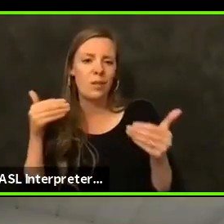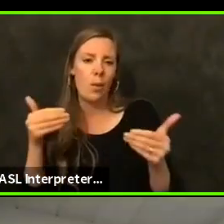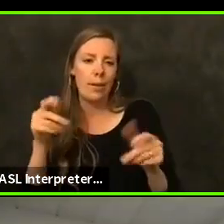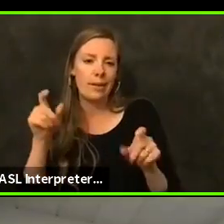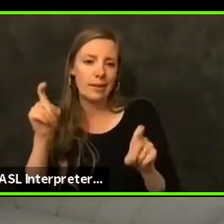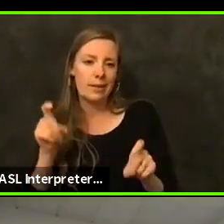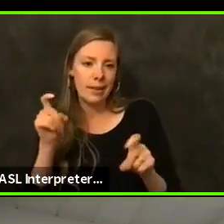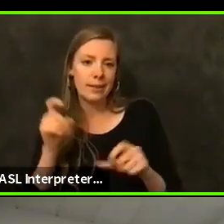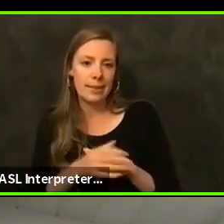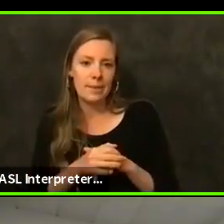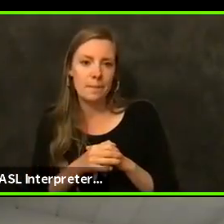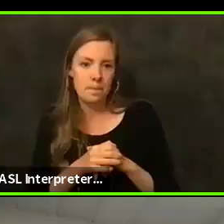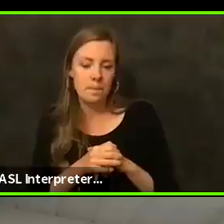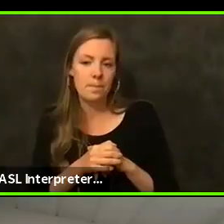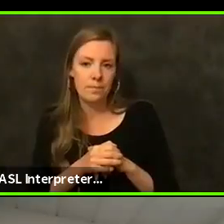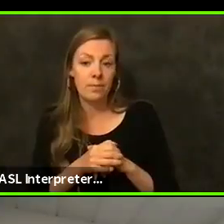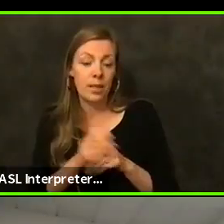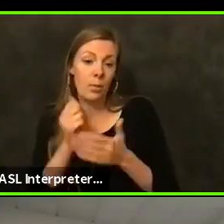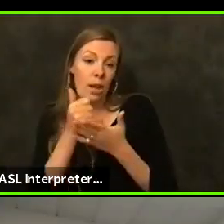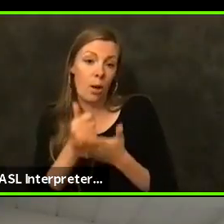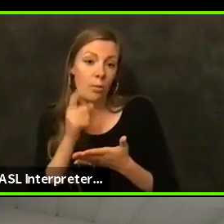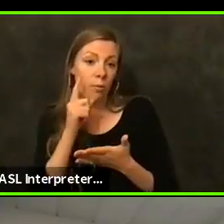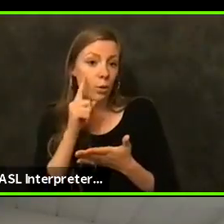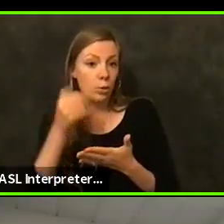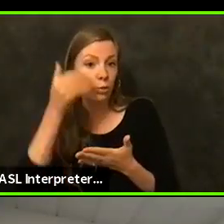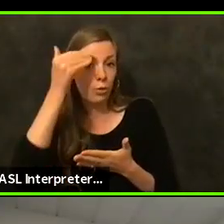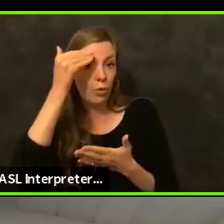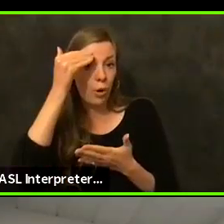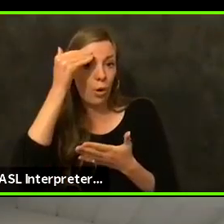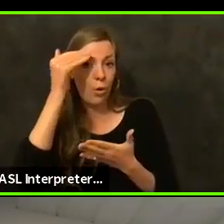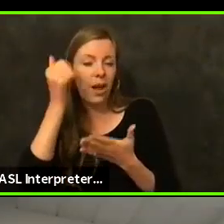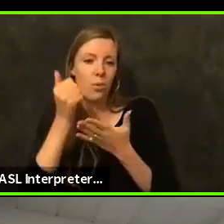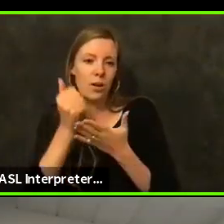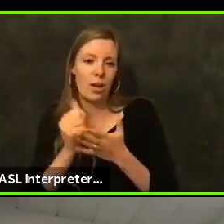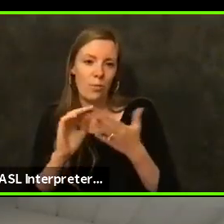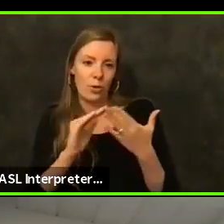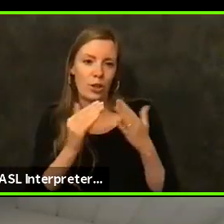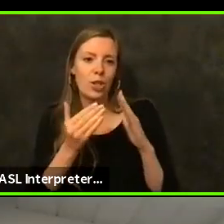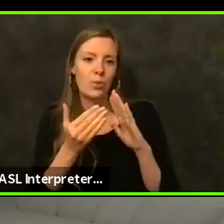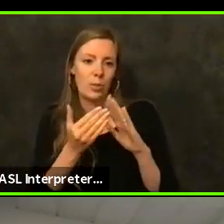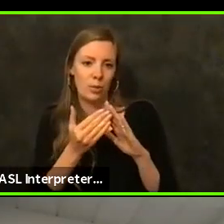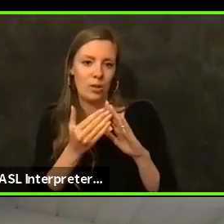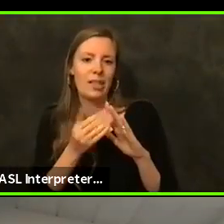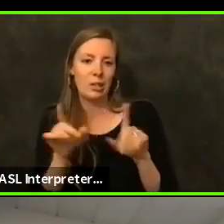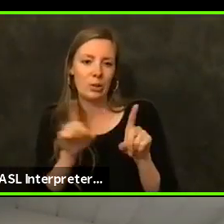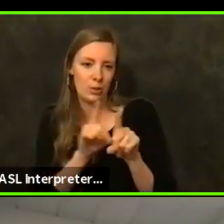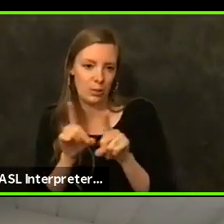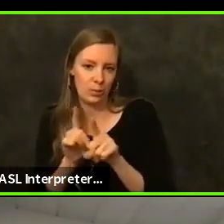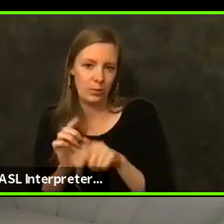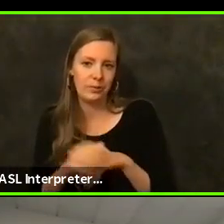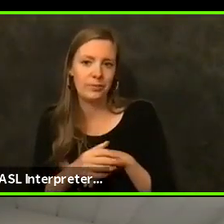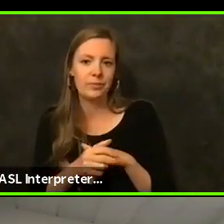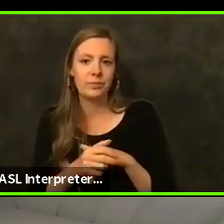It would be helpful for you to know your son and for the community and your family, their status as well. I don't know if you want to add anything